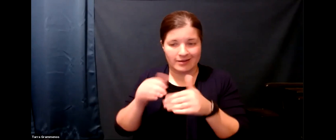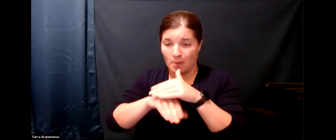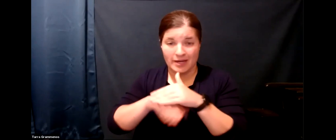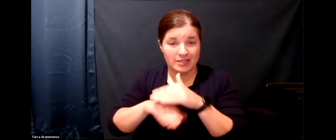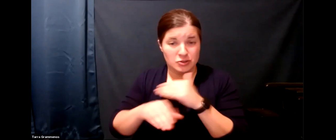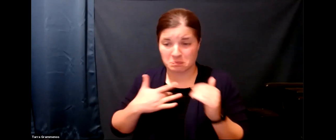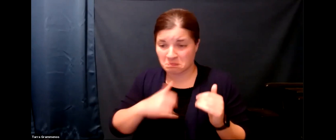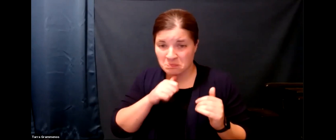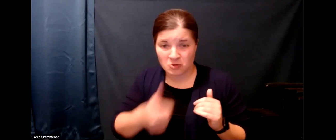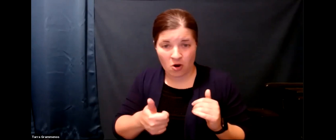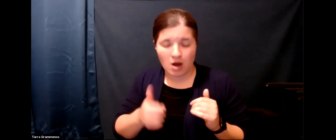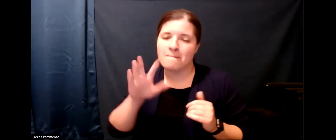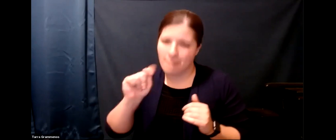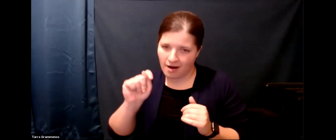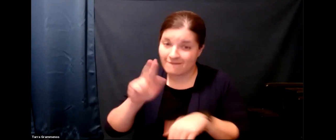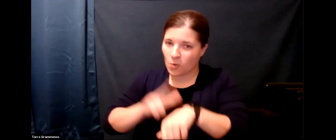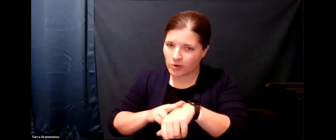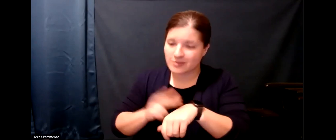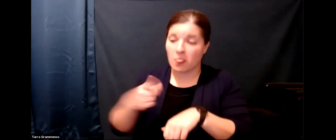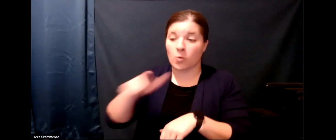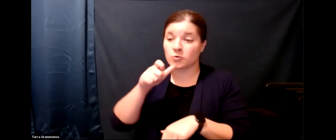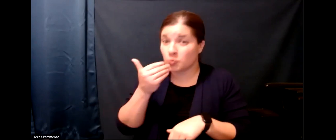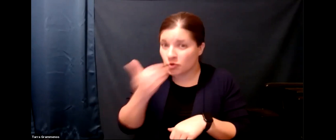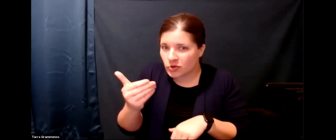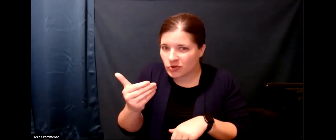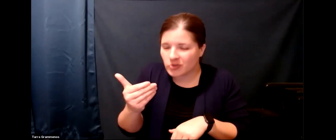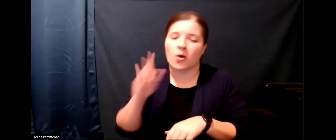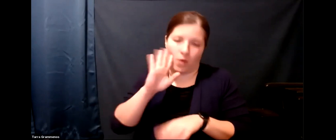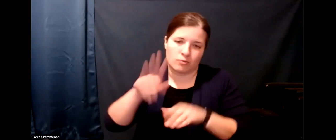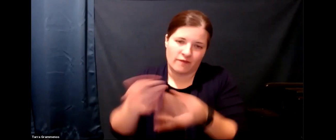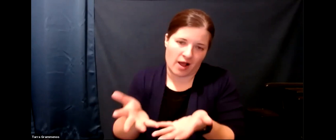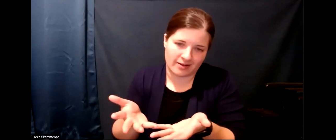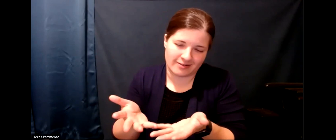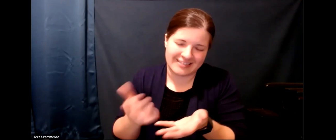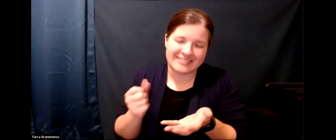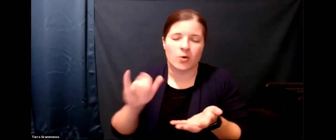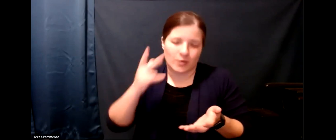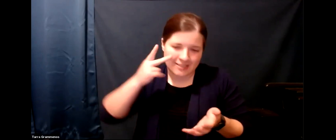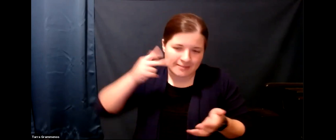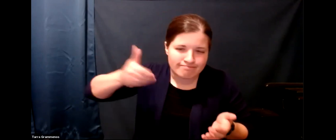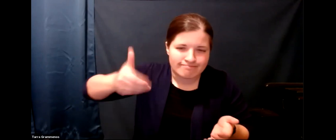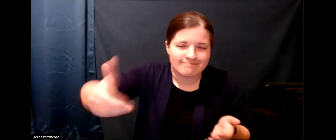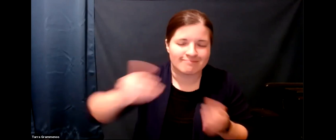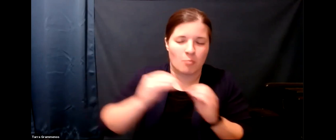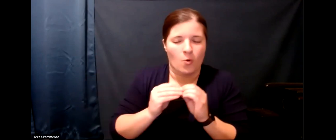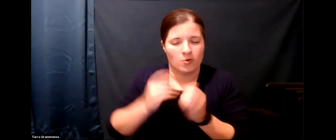But the good ones do. And you're seeing more and more of that.